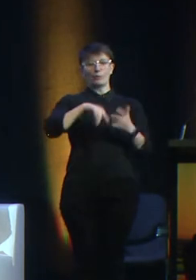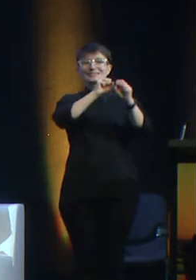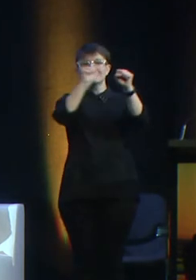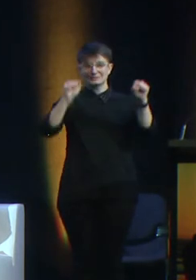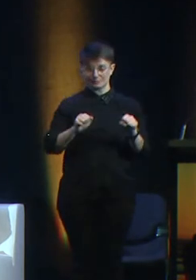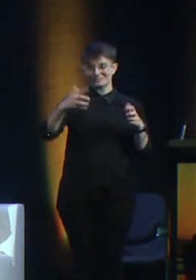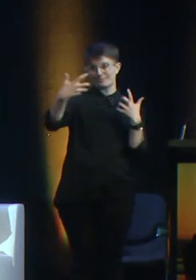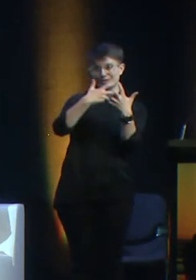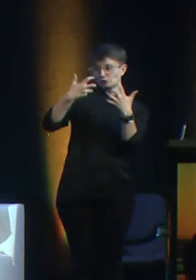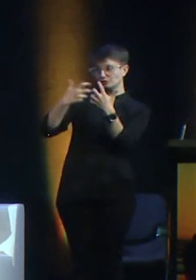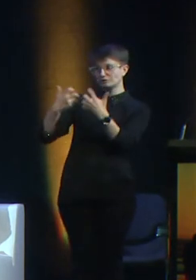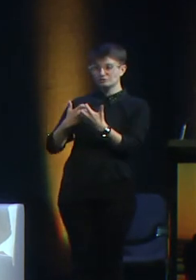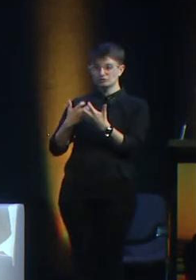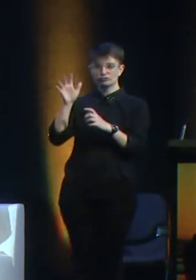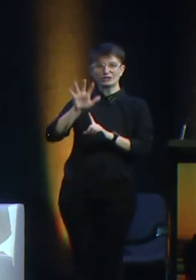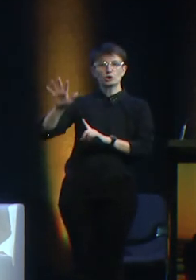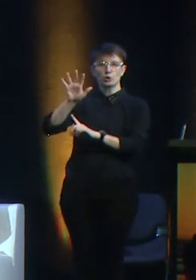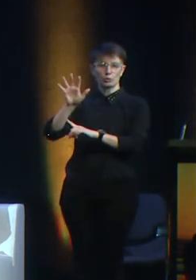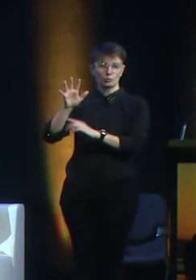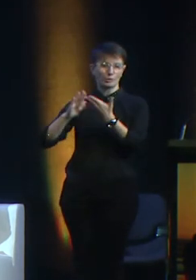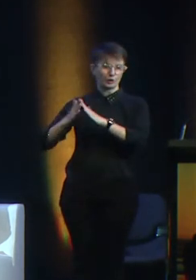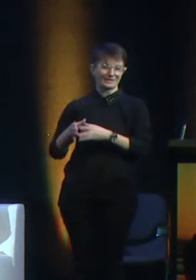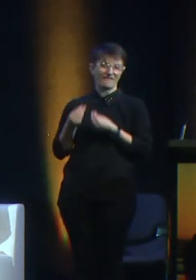and other regional economies on a strong enduring basis.